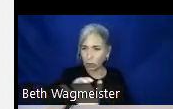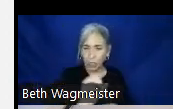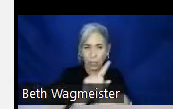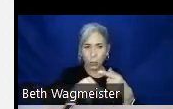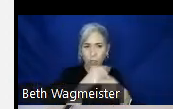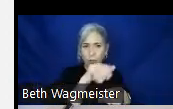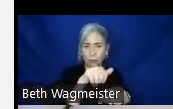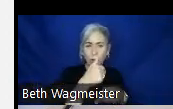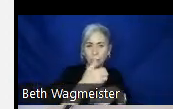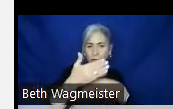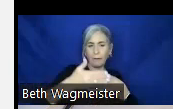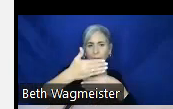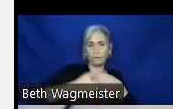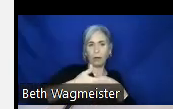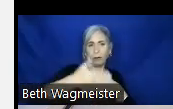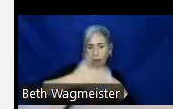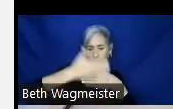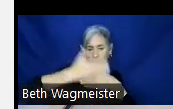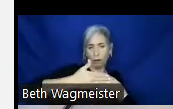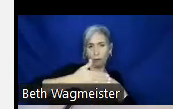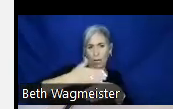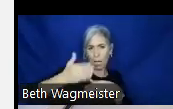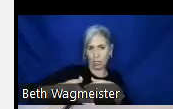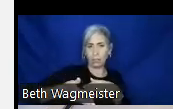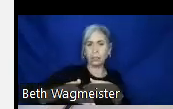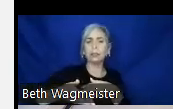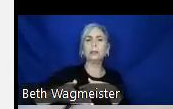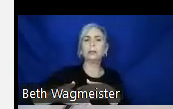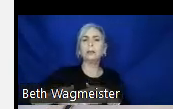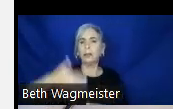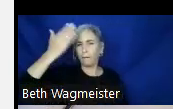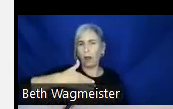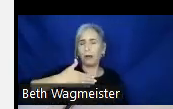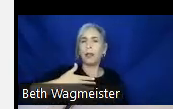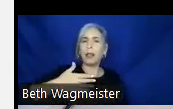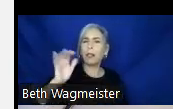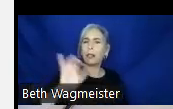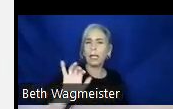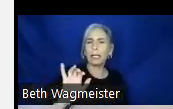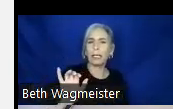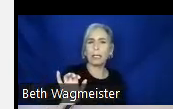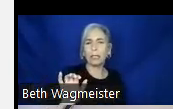the front end. The front end for these opening times data could be something like work early,